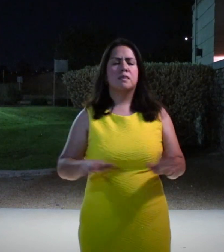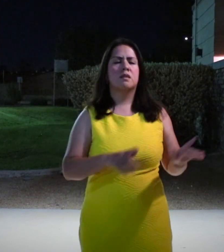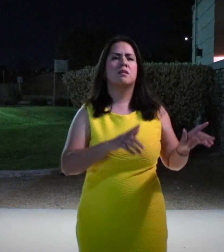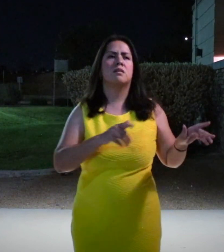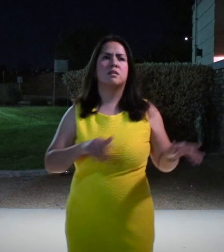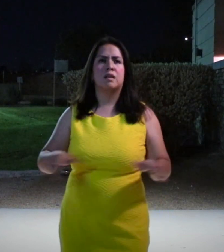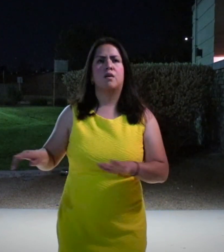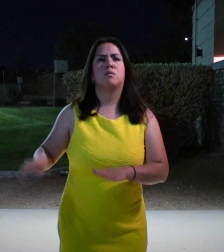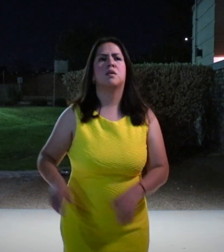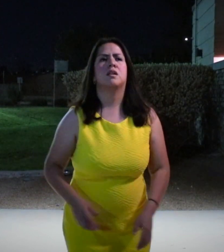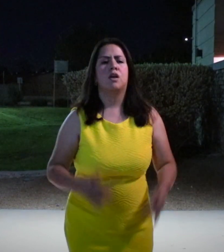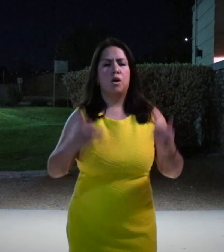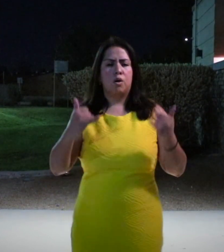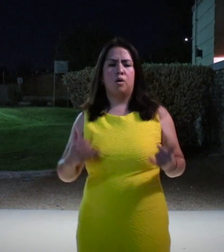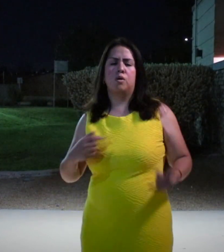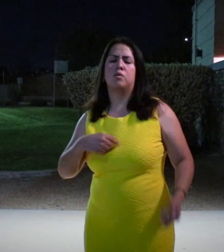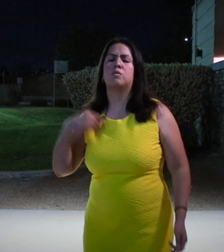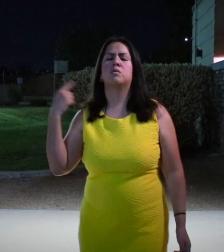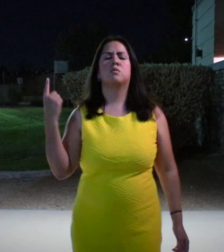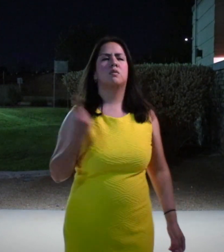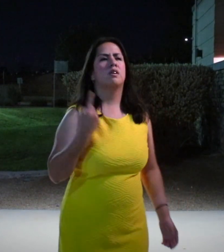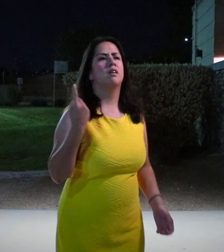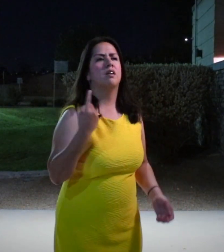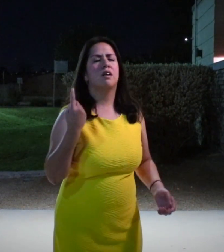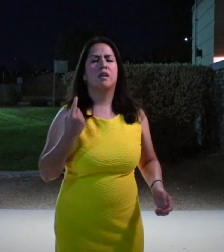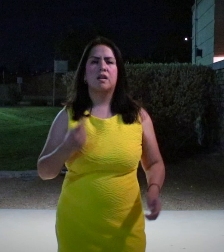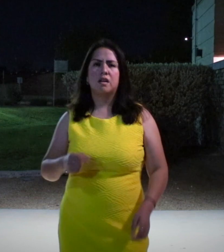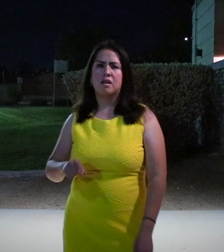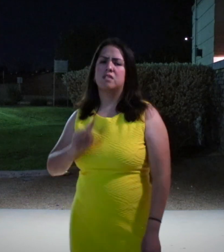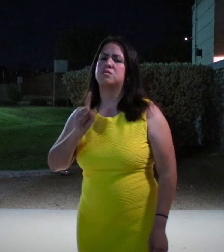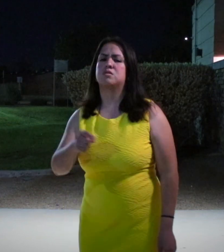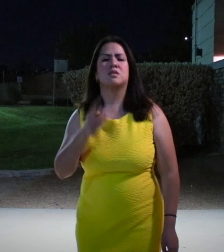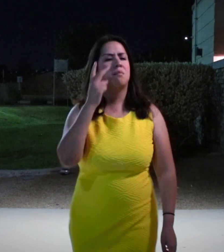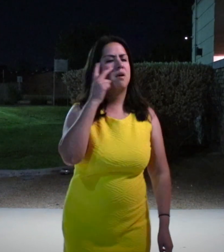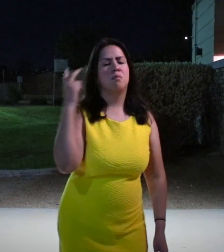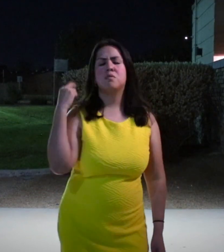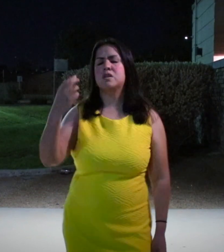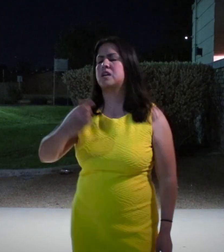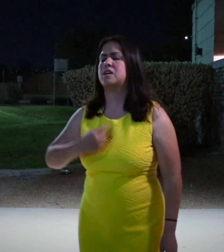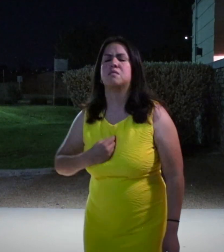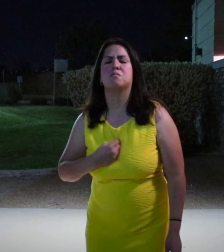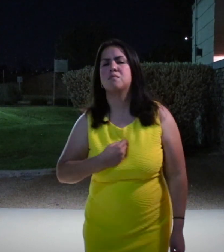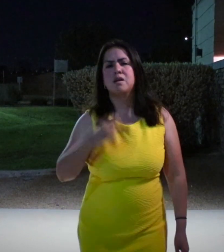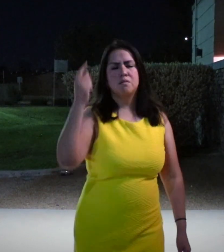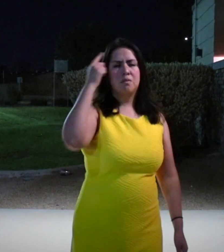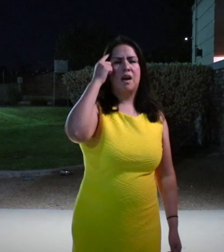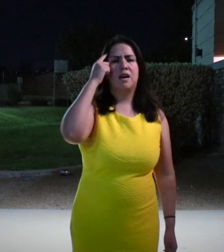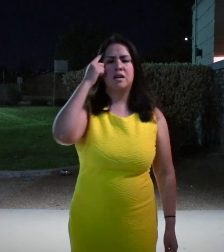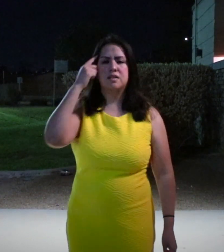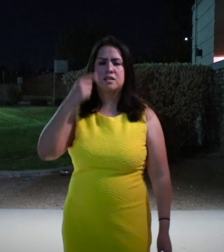Cause now I'm alone And you're just a memory in my mind